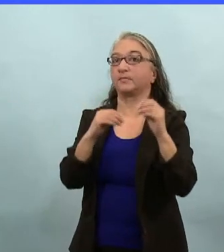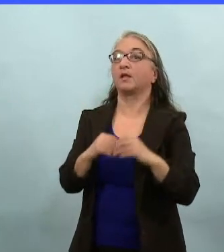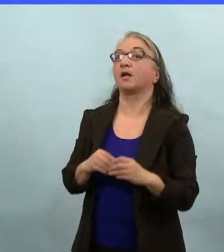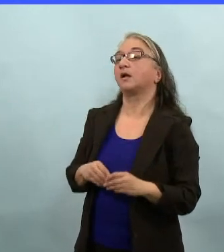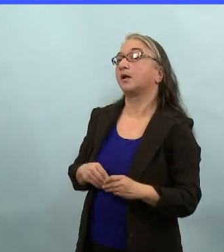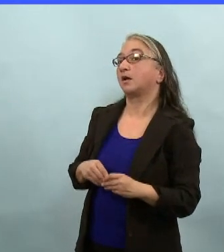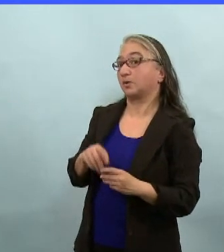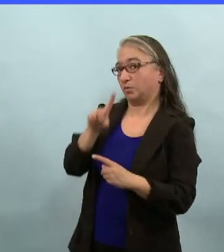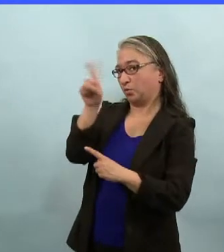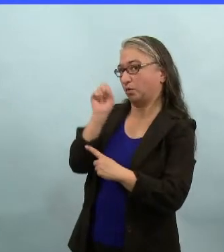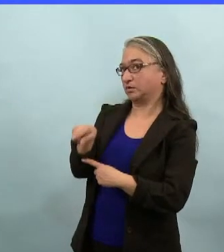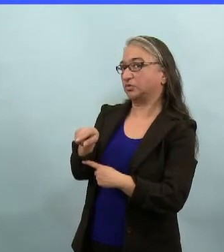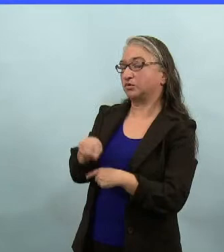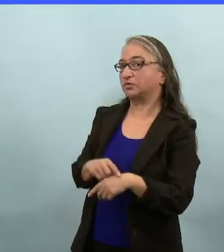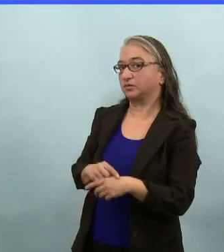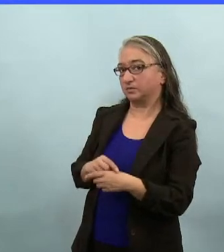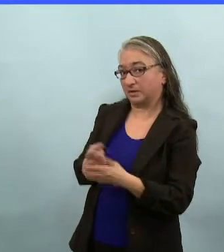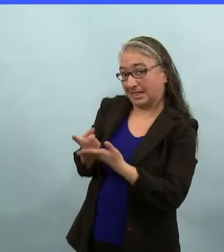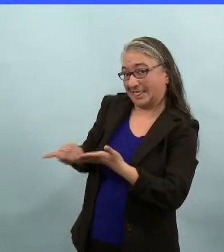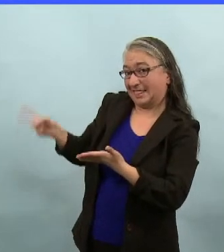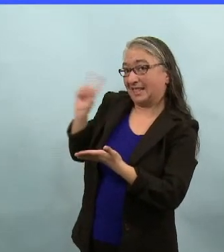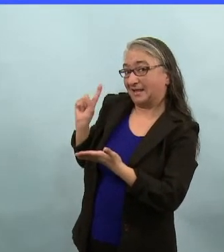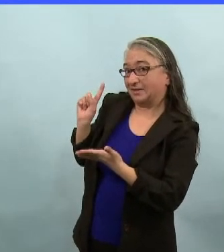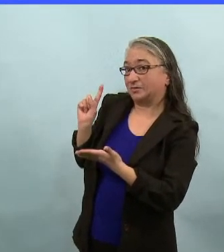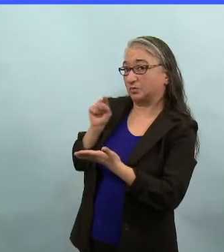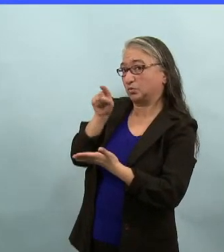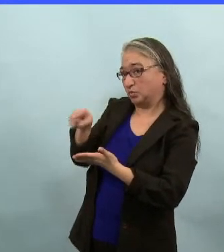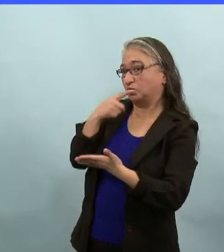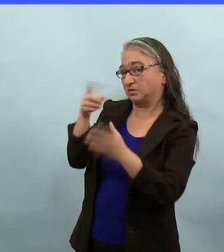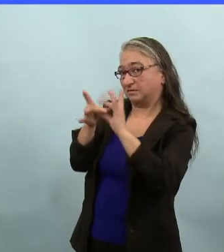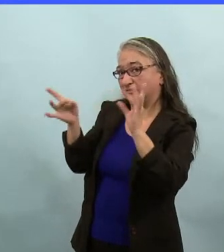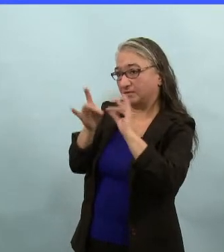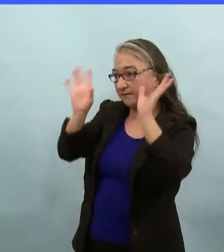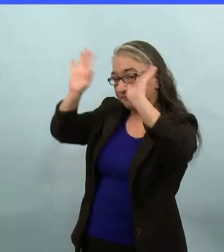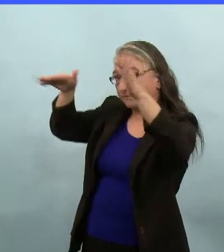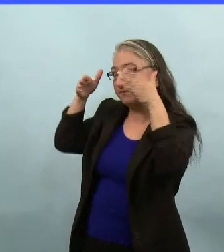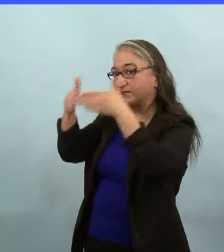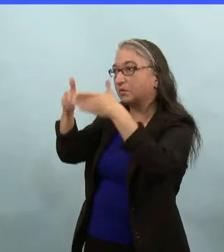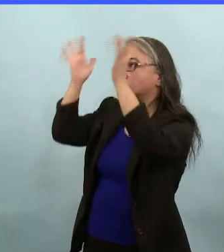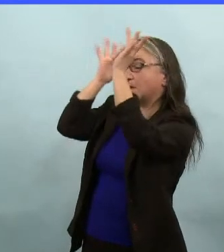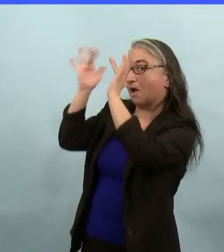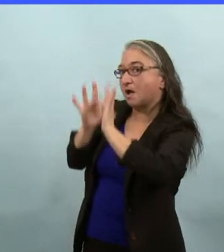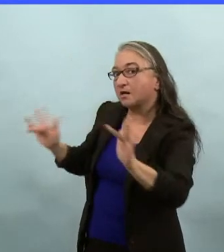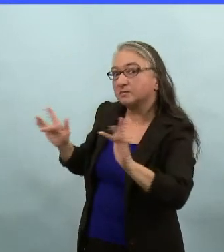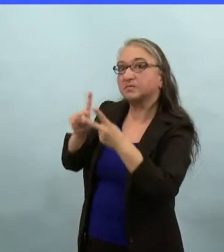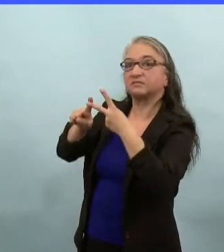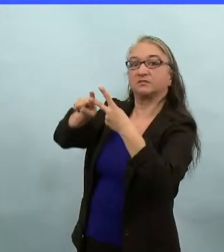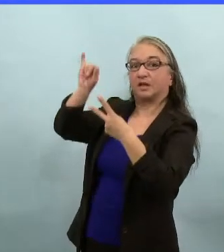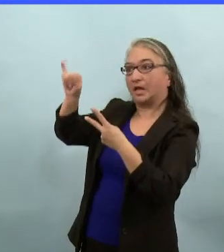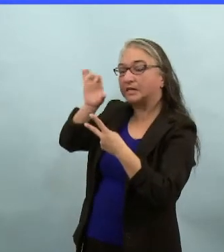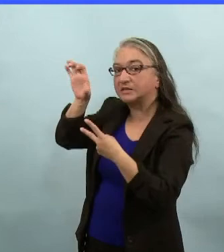be laser focused on hospitalizations and i see icu admissions well since then there's you know